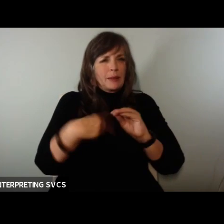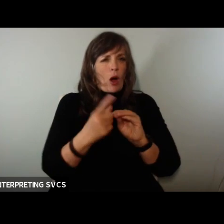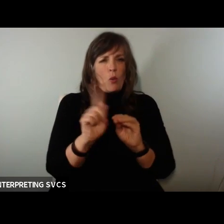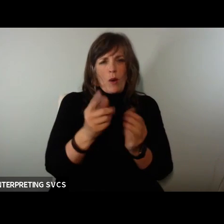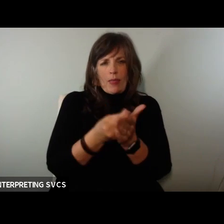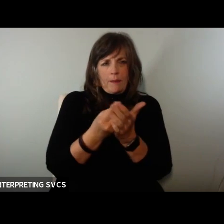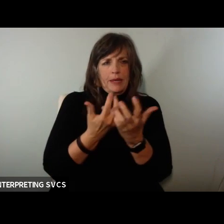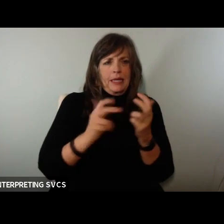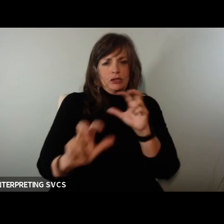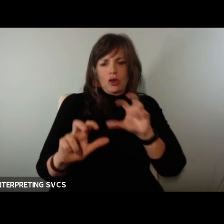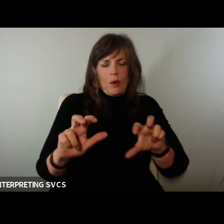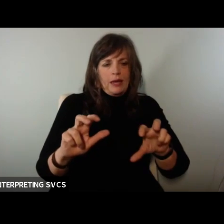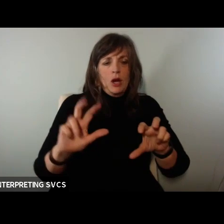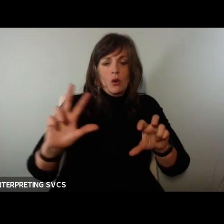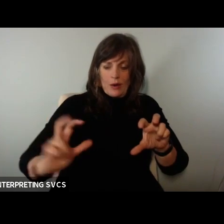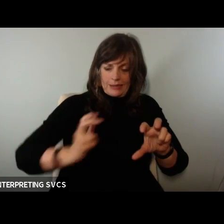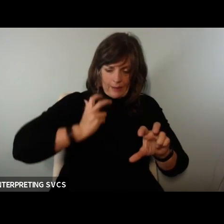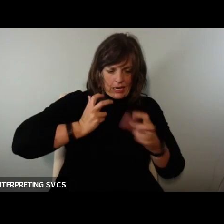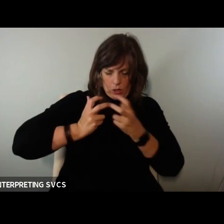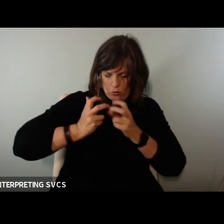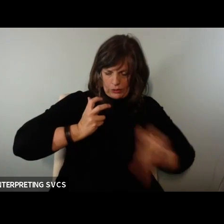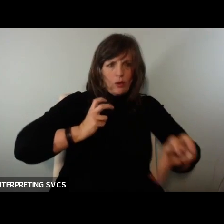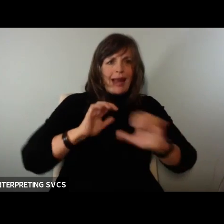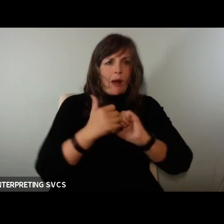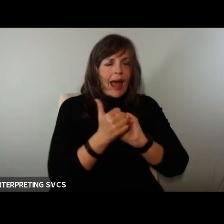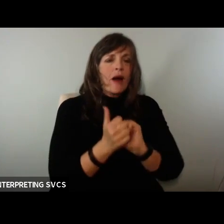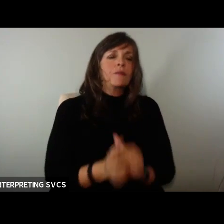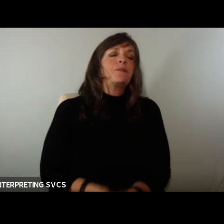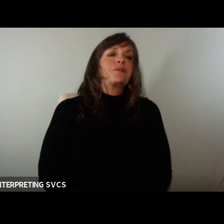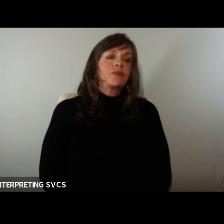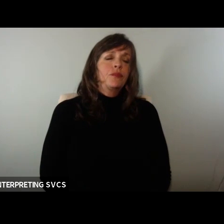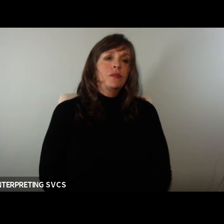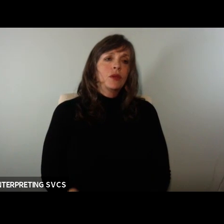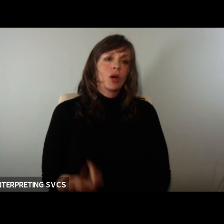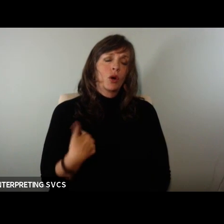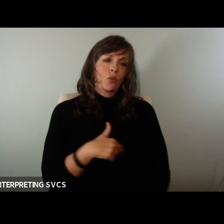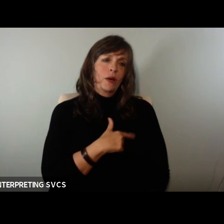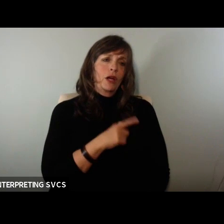that we are taking care of and really representing the needs of marginalized artists.